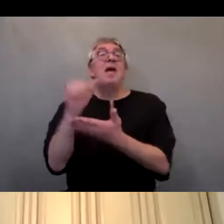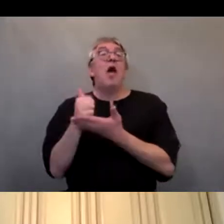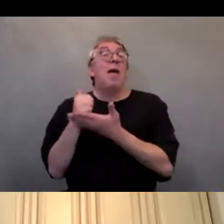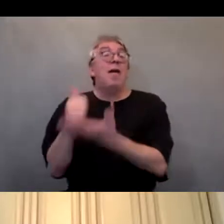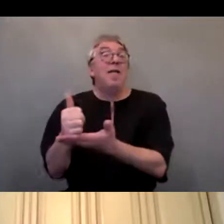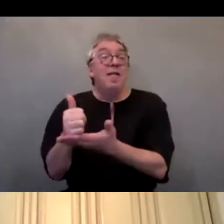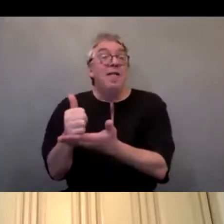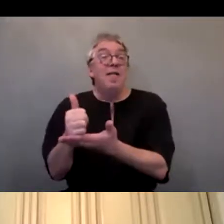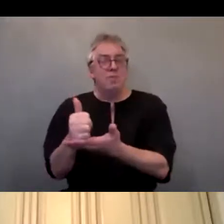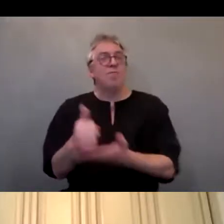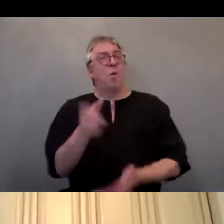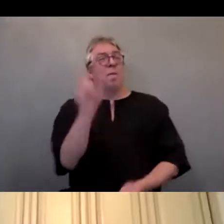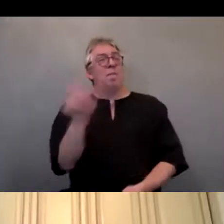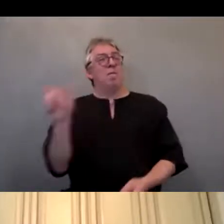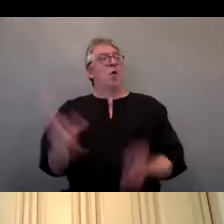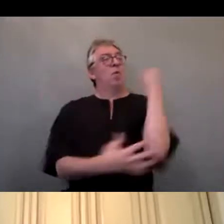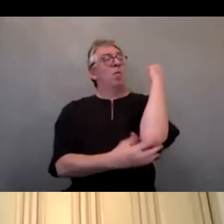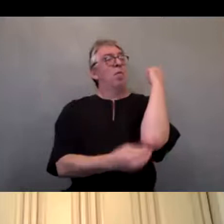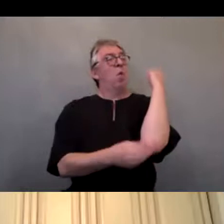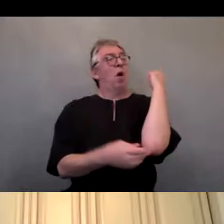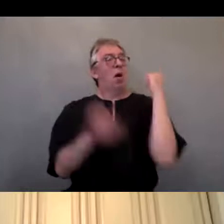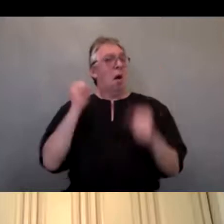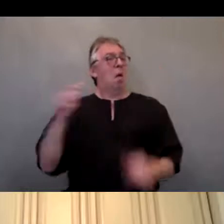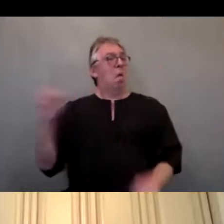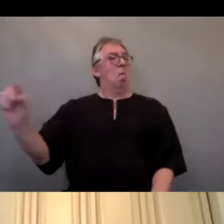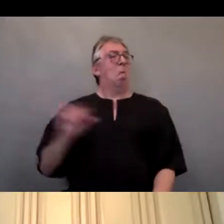for people who have low income. But that is not every state and it's